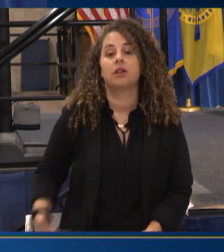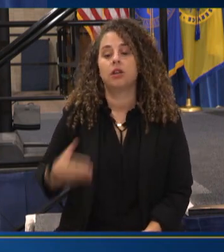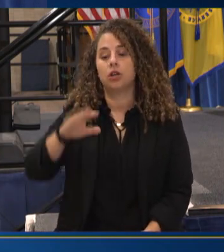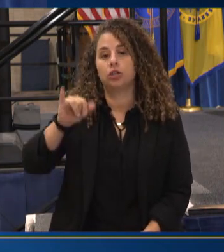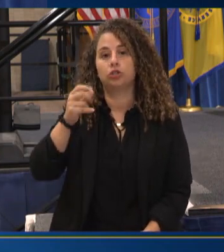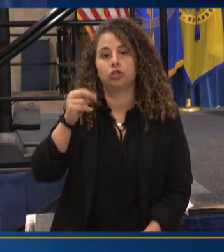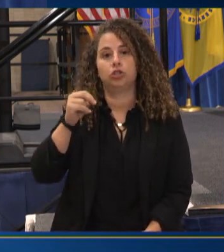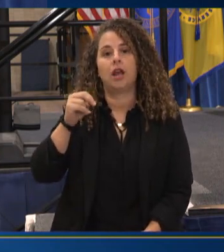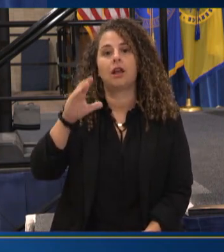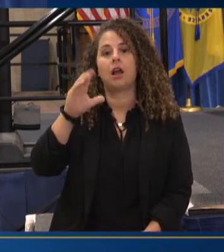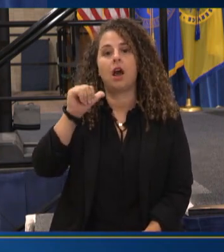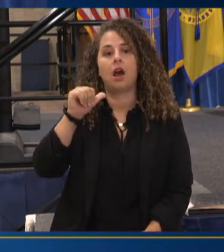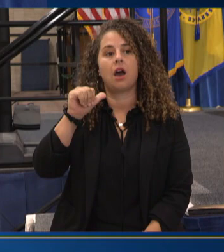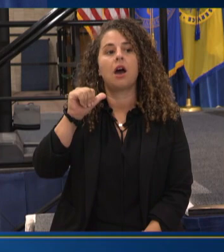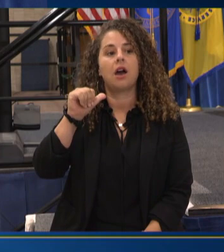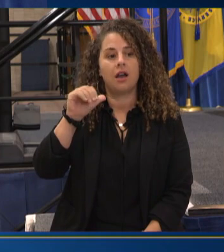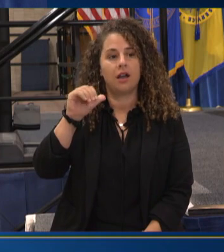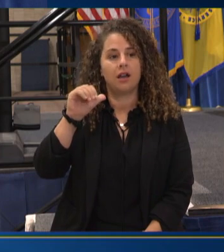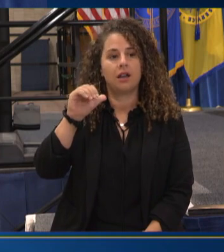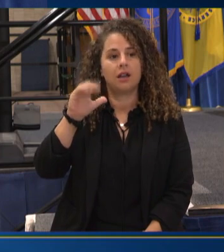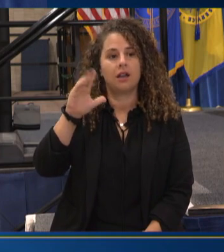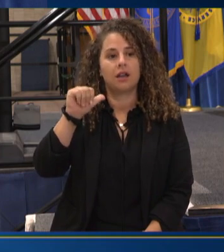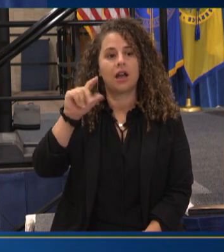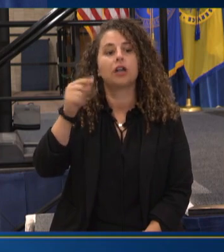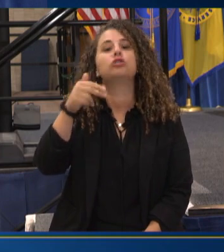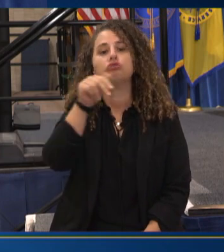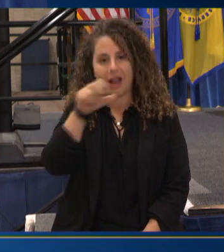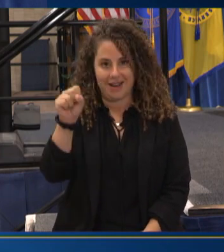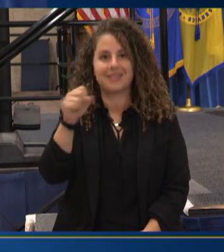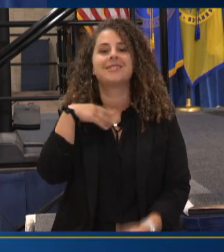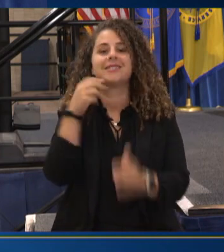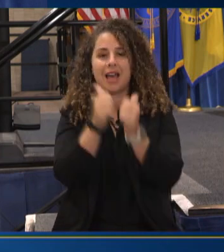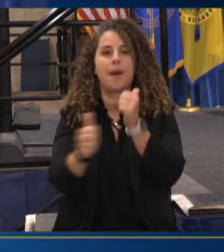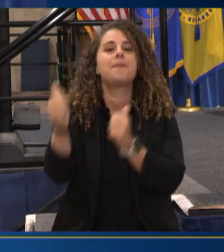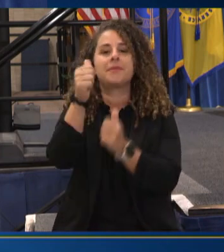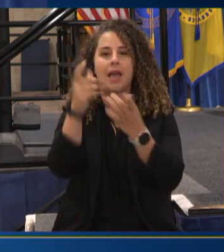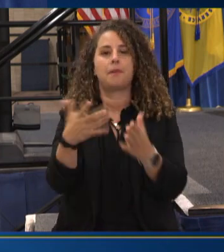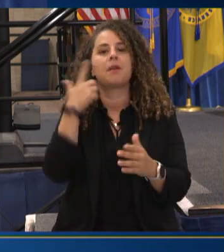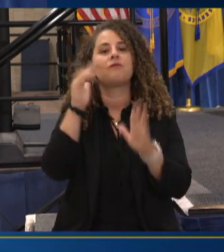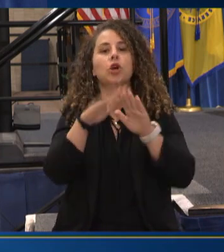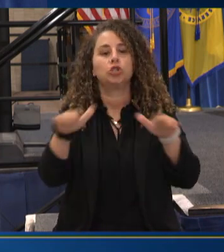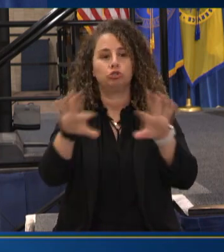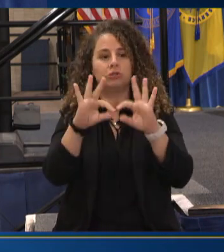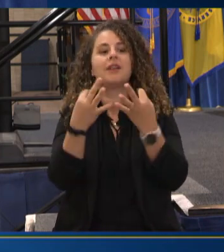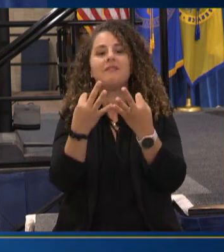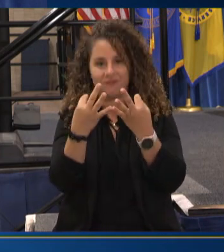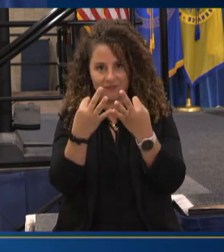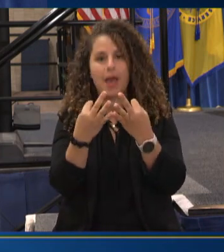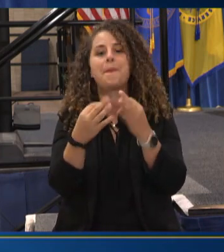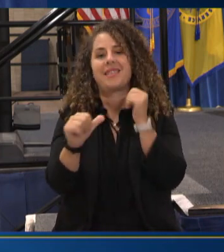I have this incredible privilege of serving as the Administration for Children and Families Assistant Secretary.